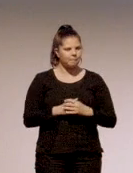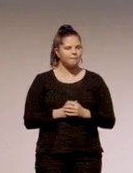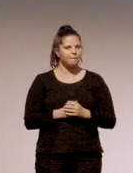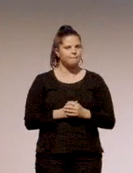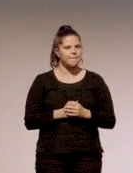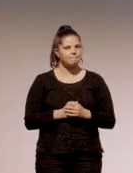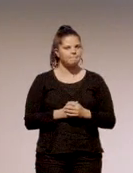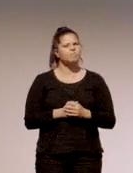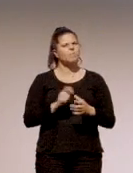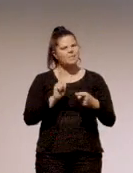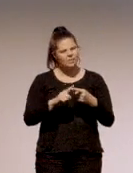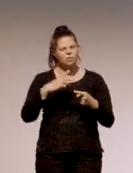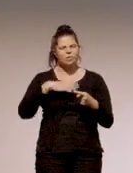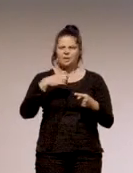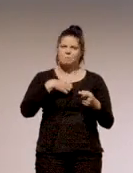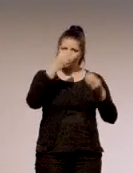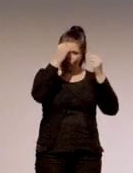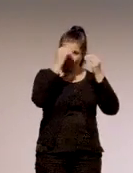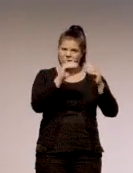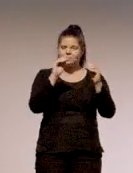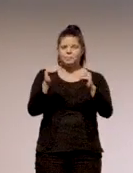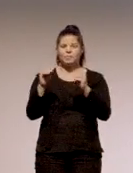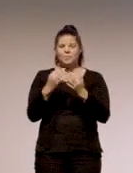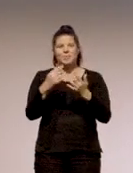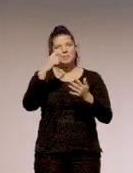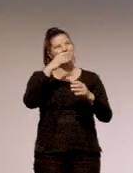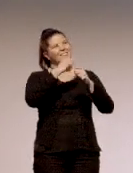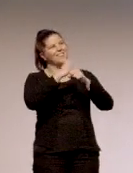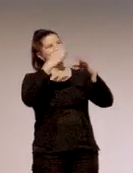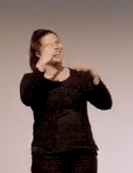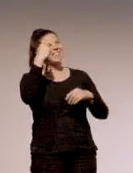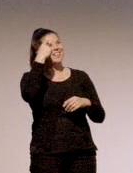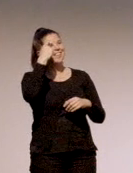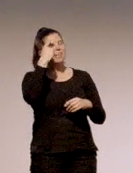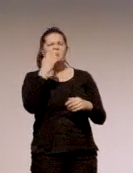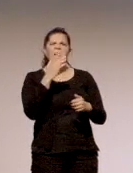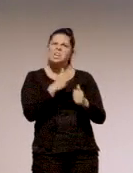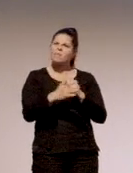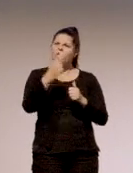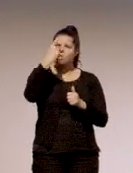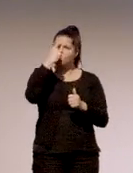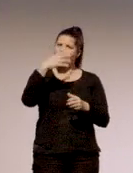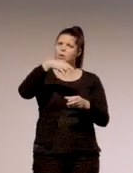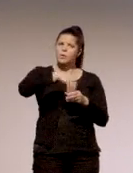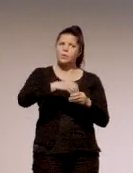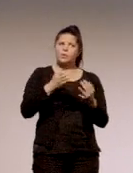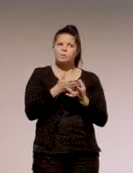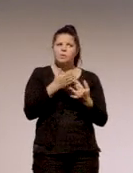that still needs to be done. A lot of people's best intent just doesn't have accessibility in mind, and it's not because they don't want to, it's just because they haven't